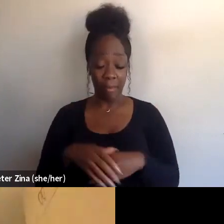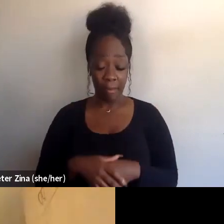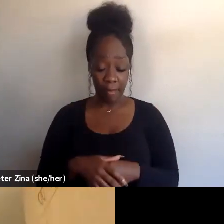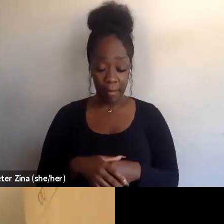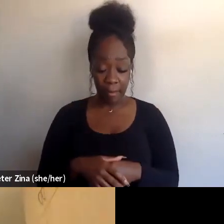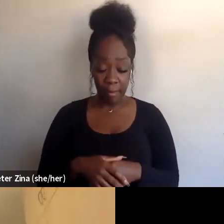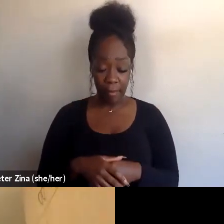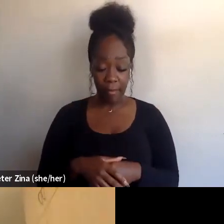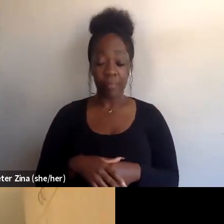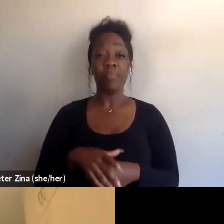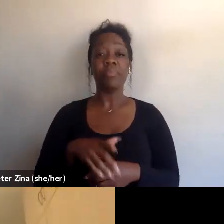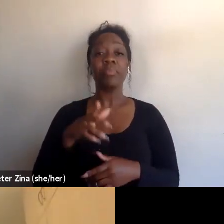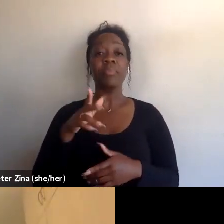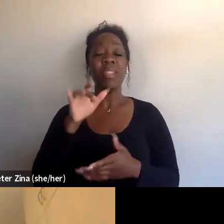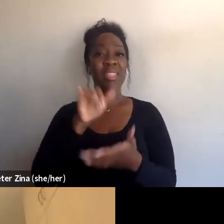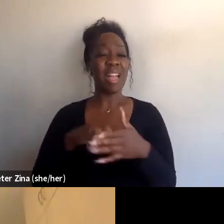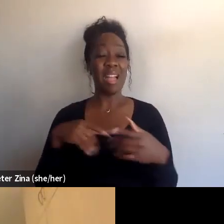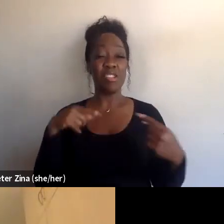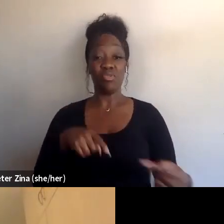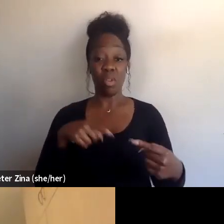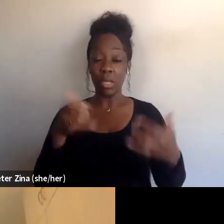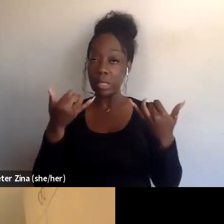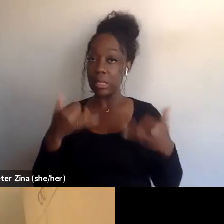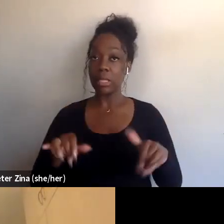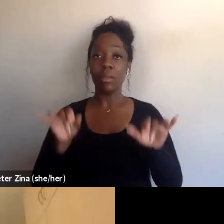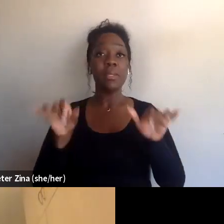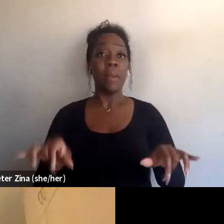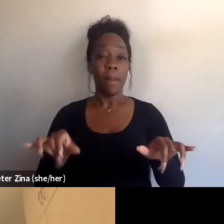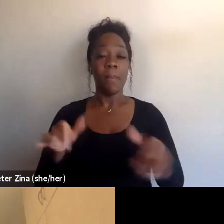The fight is still the same even when I think of just